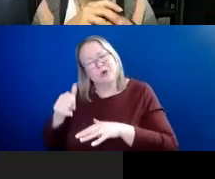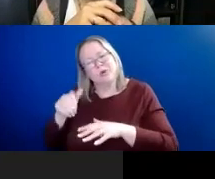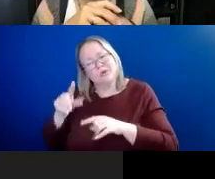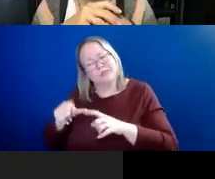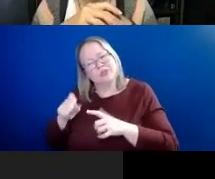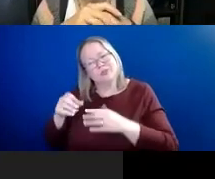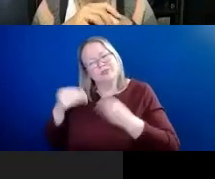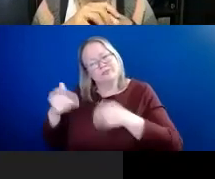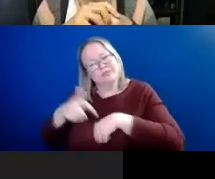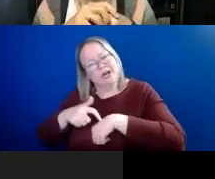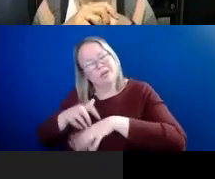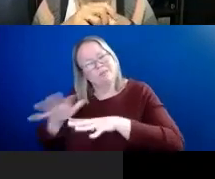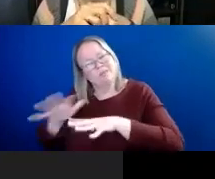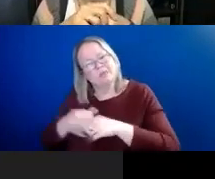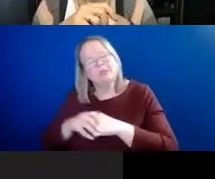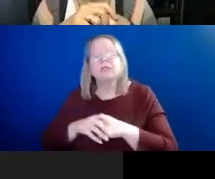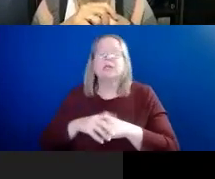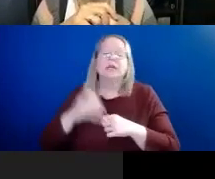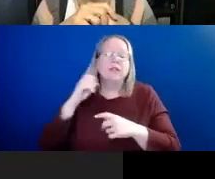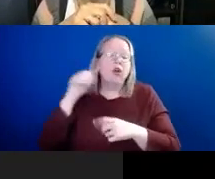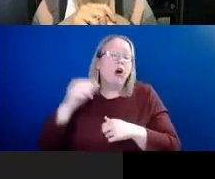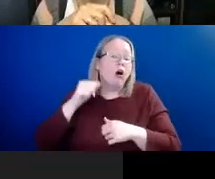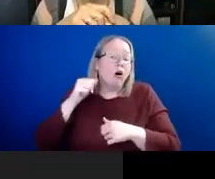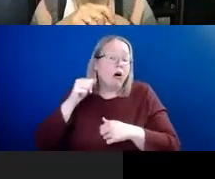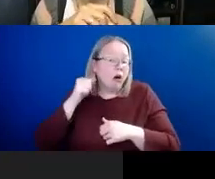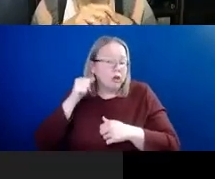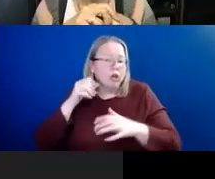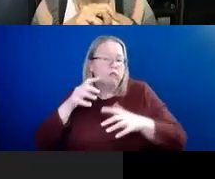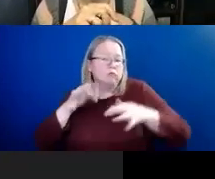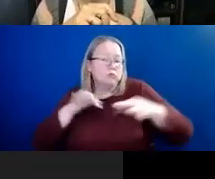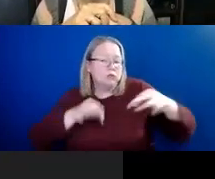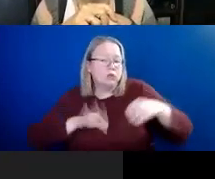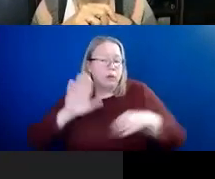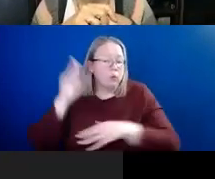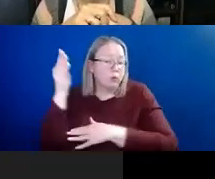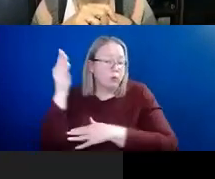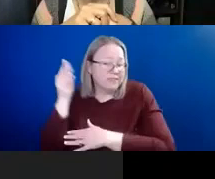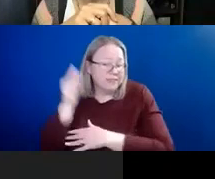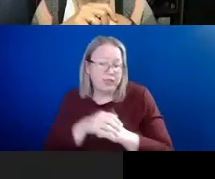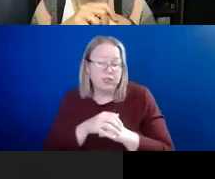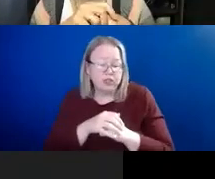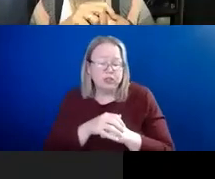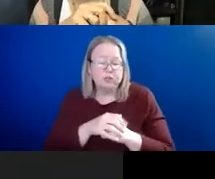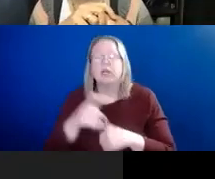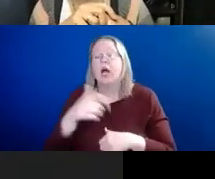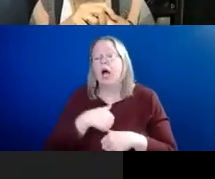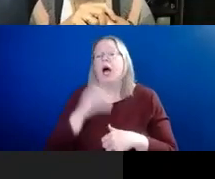about audio describing your presentations. 13:23:53 I am going to go through some examples